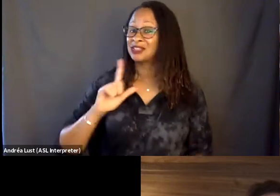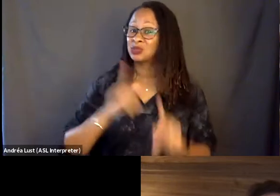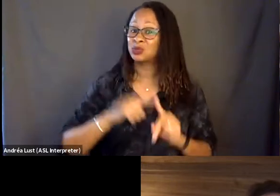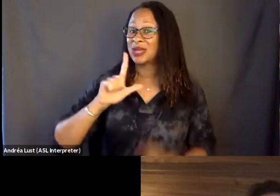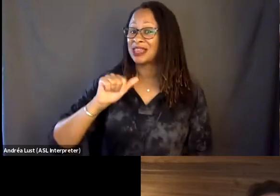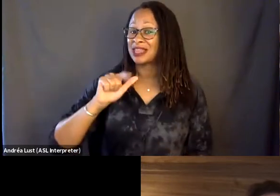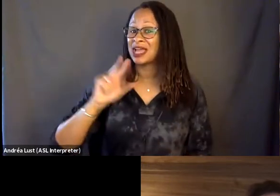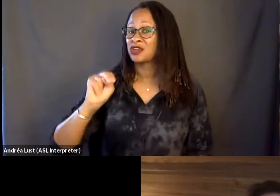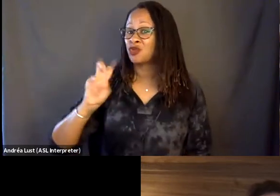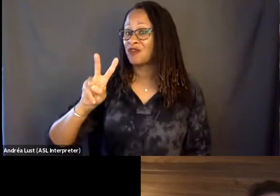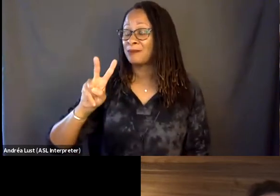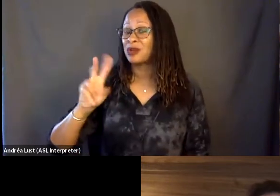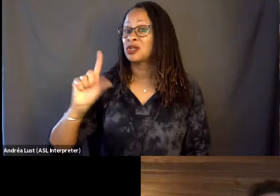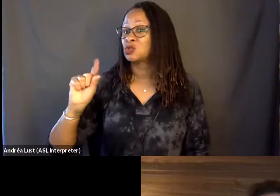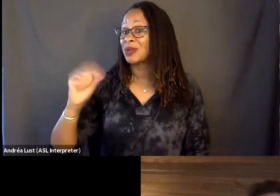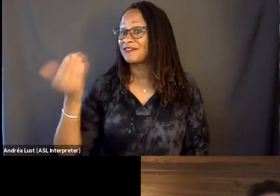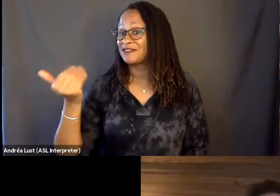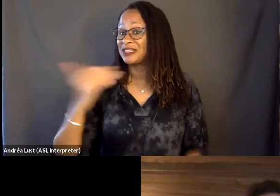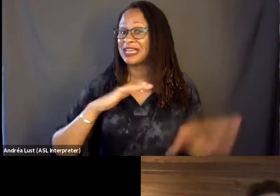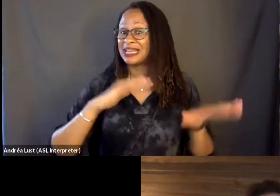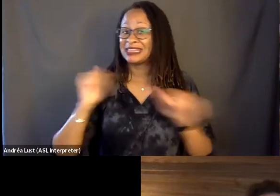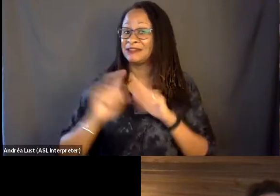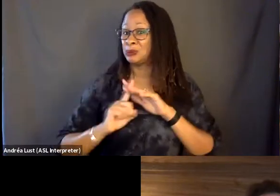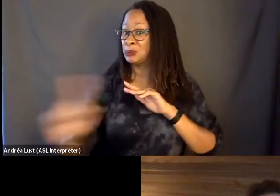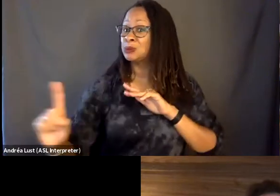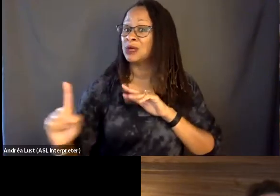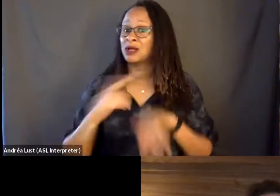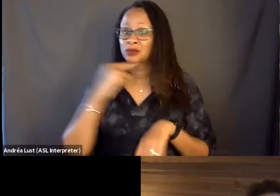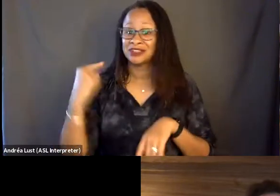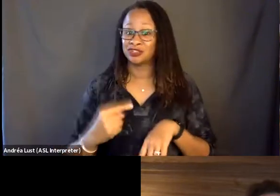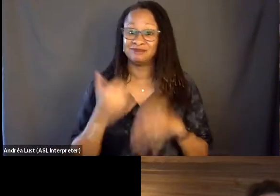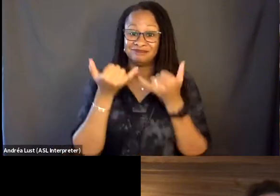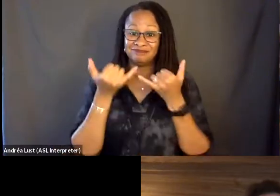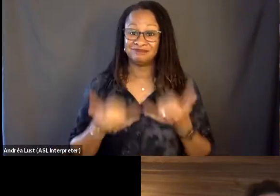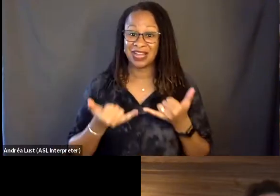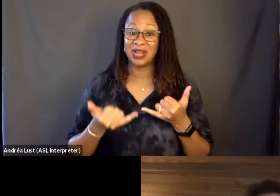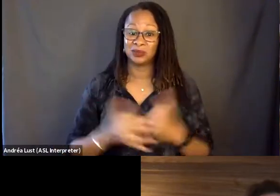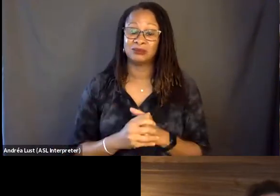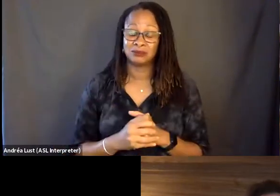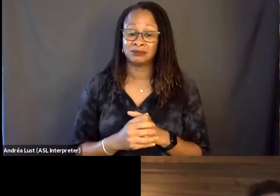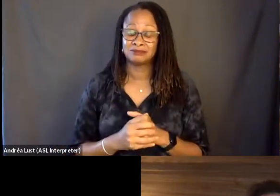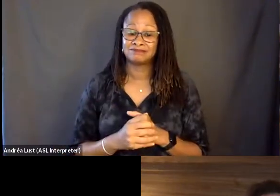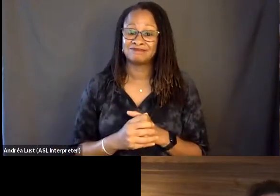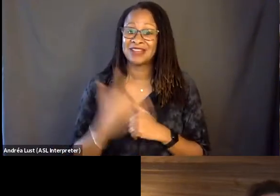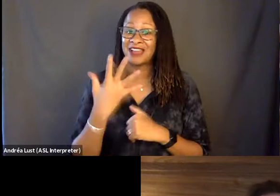fleeing Russia. And here he is, five years later,